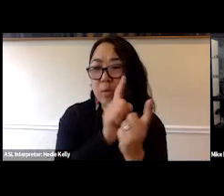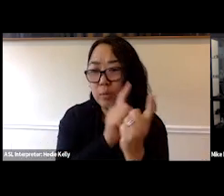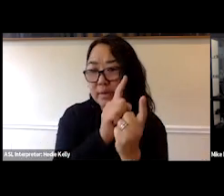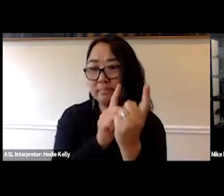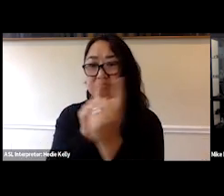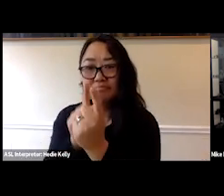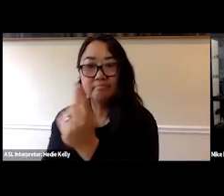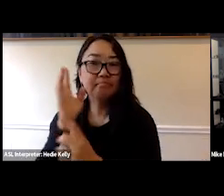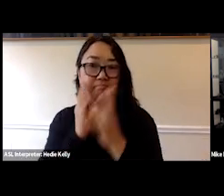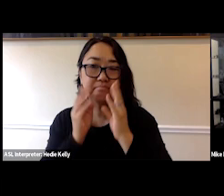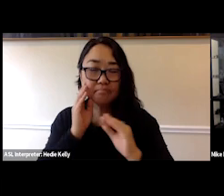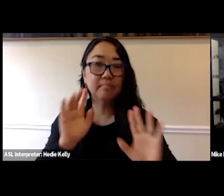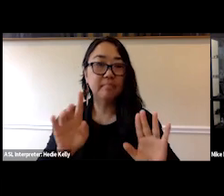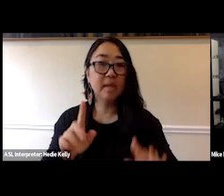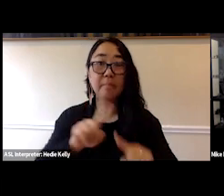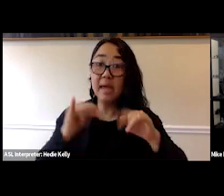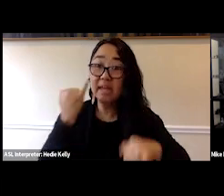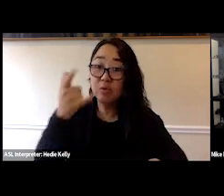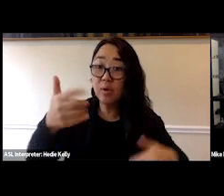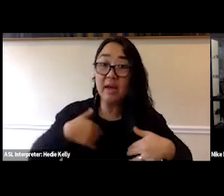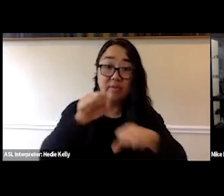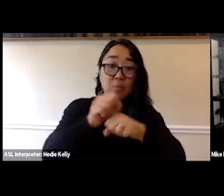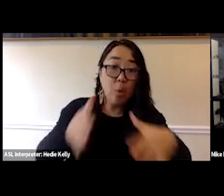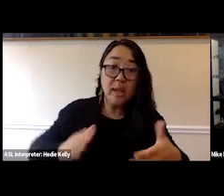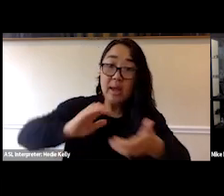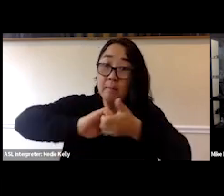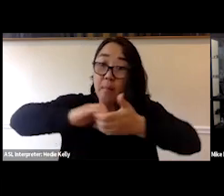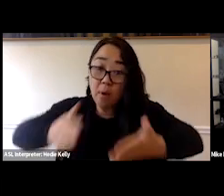But if you have employees or partners where you're going to be making individual